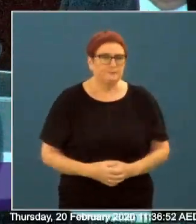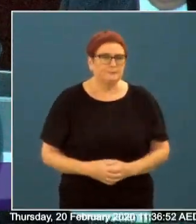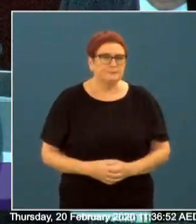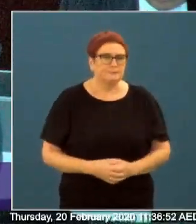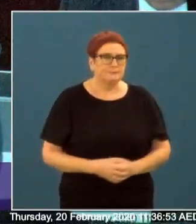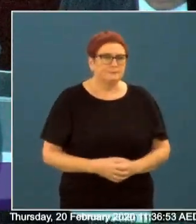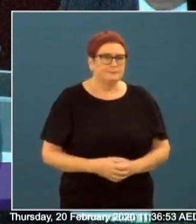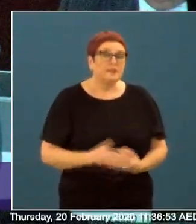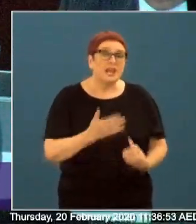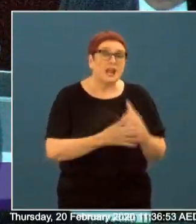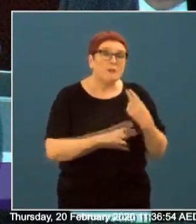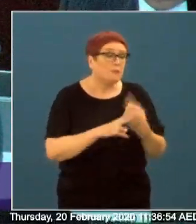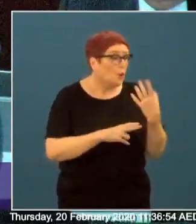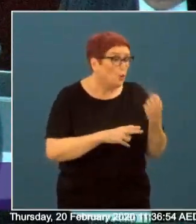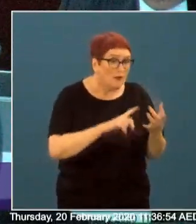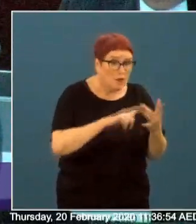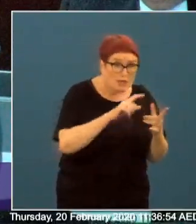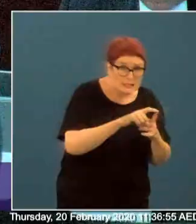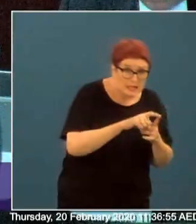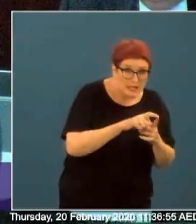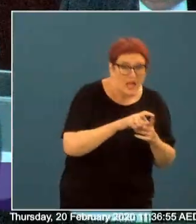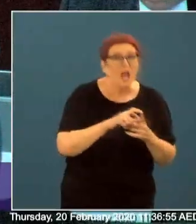with intellectual disability and autistic populations.